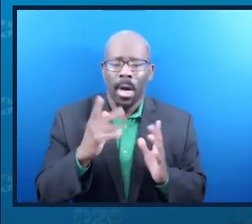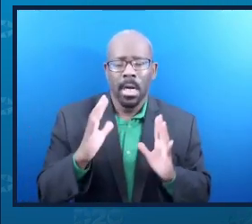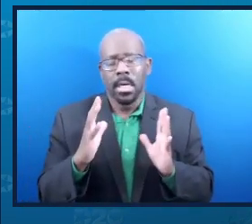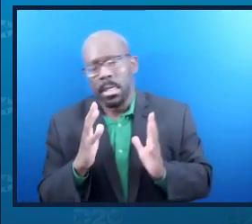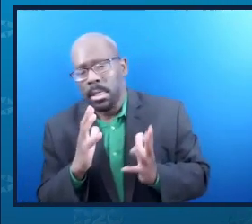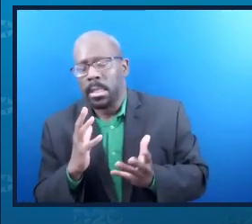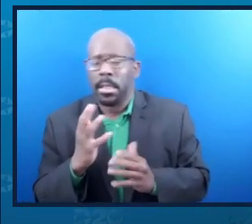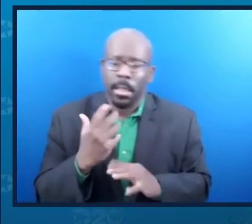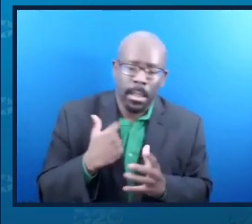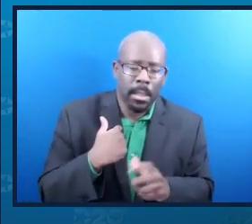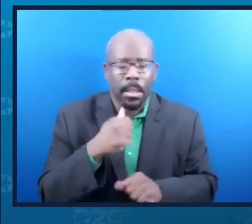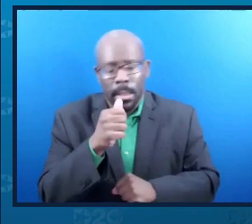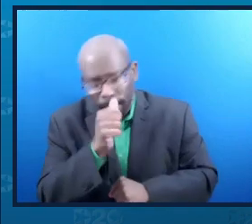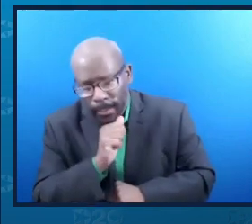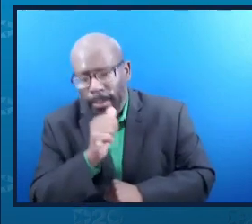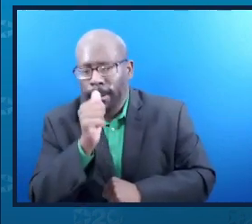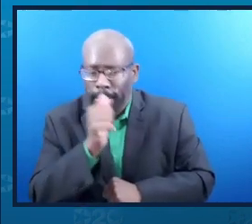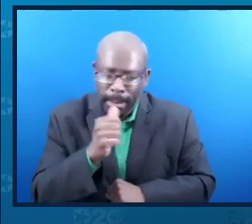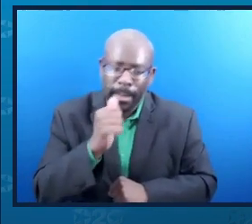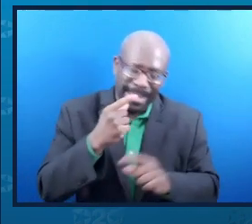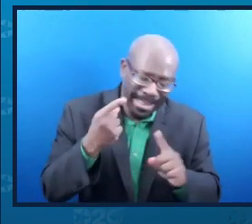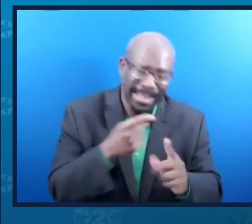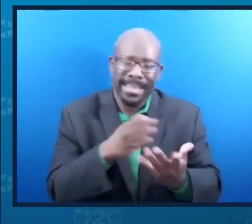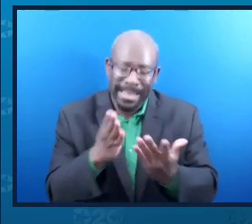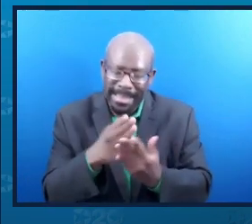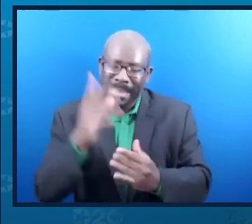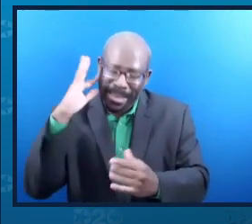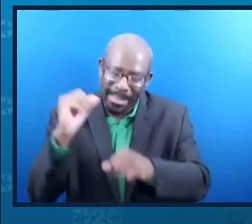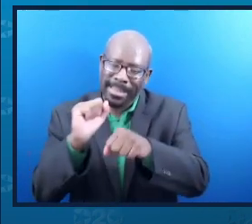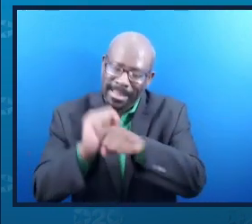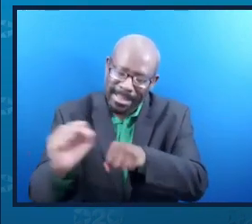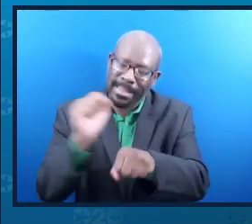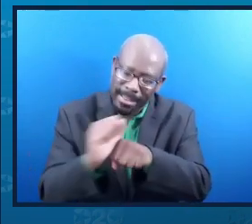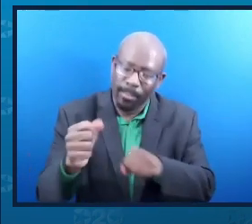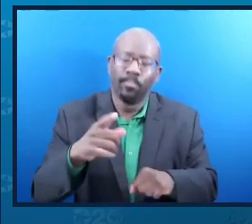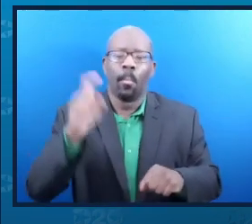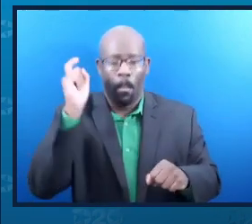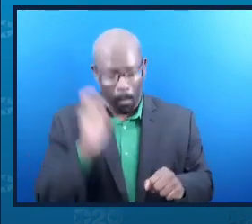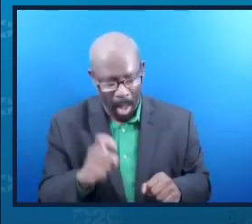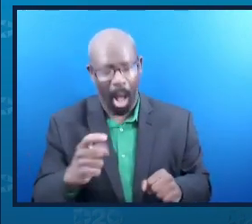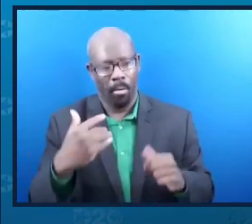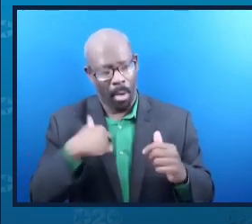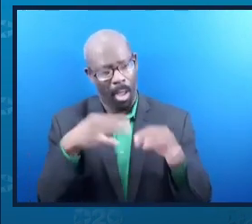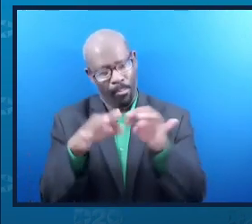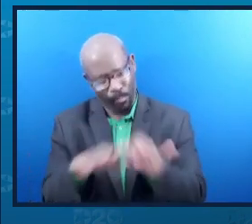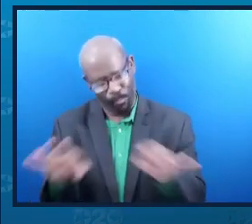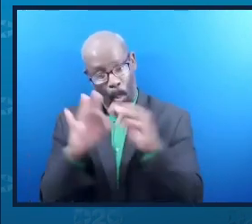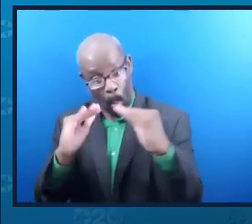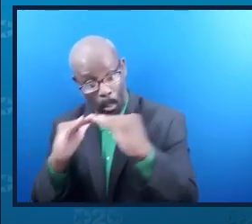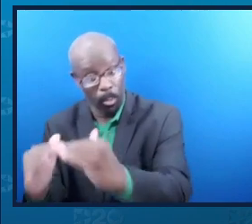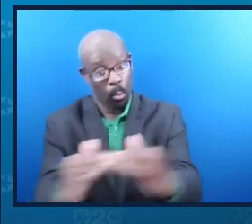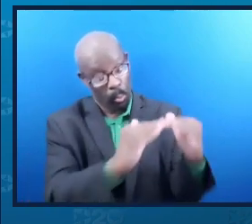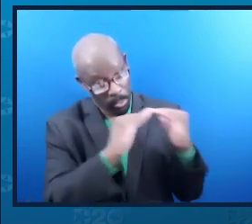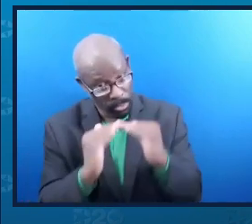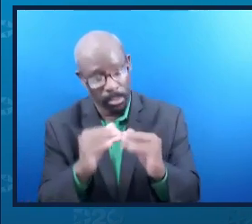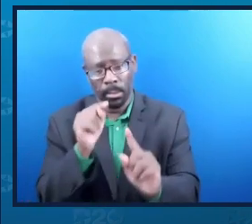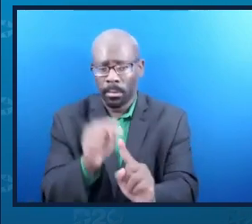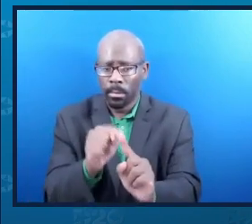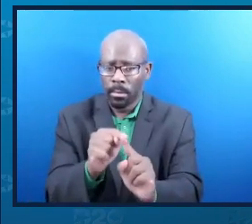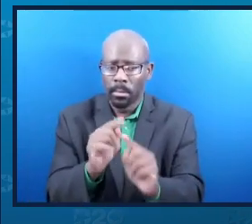MARCHING, KEEP PUSHING IN THE